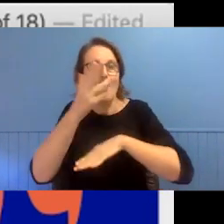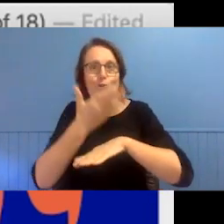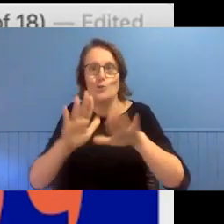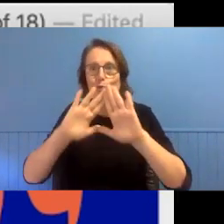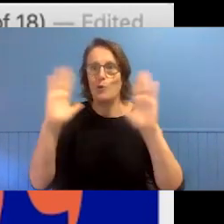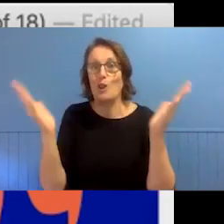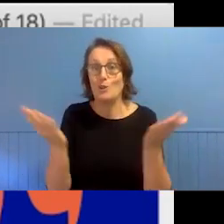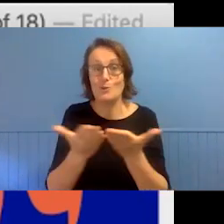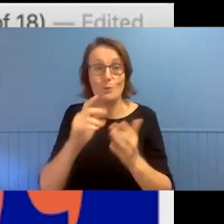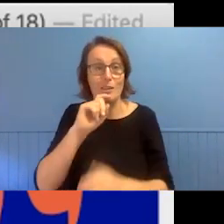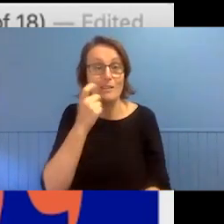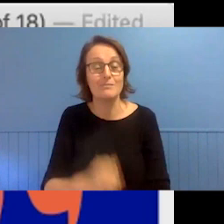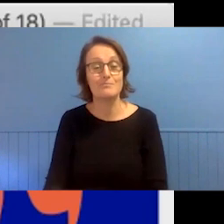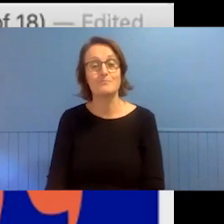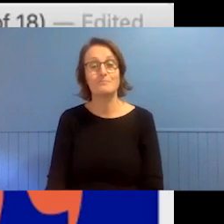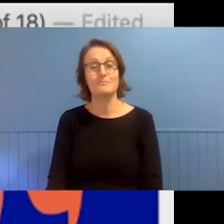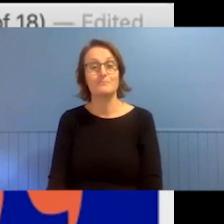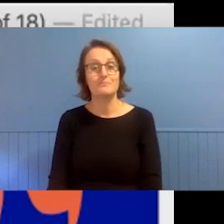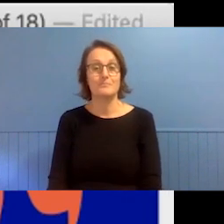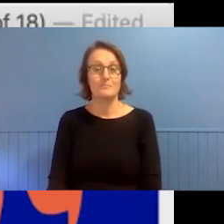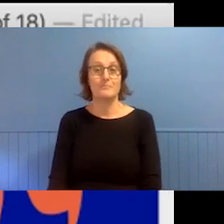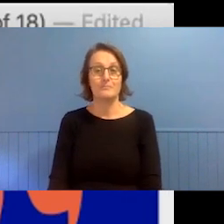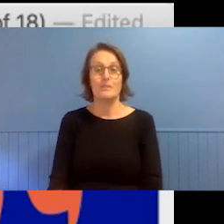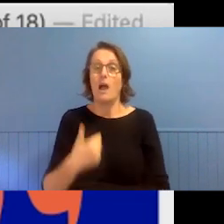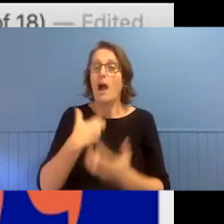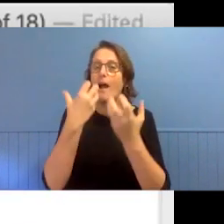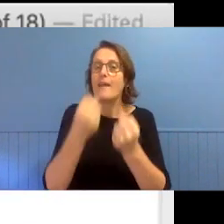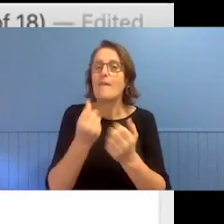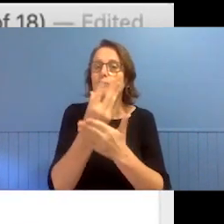resources to share with you after this session. We'll be sending those